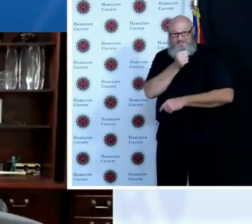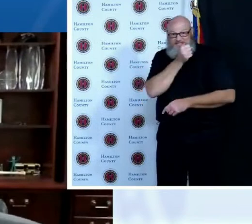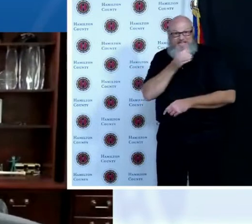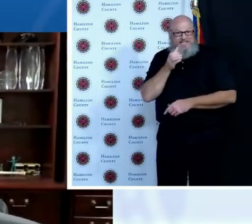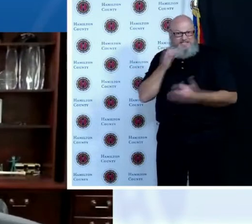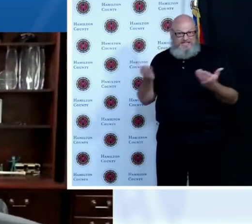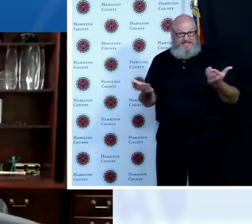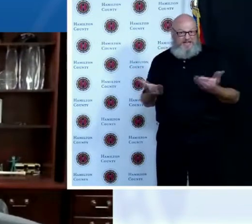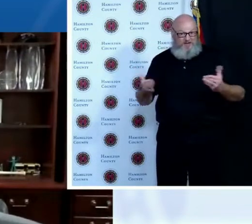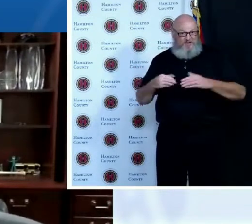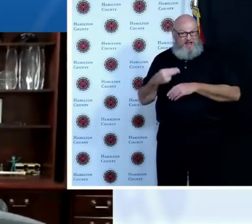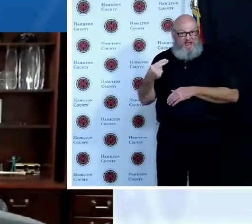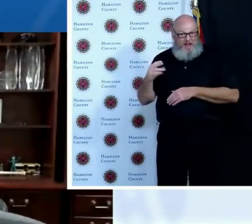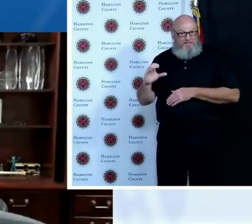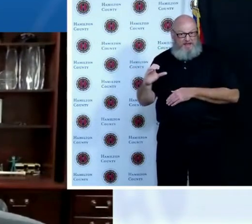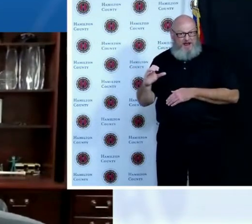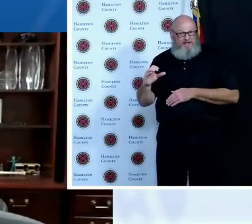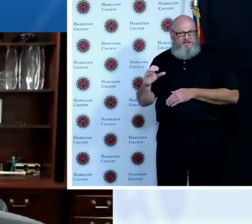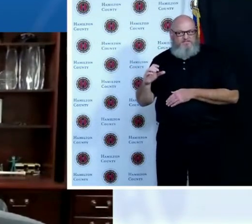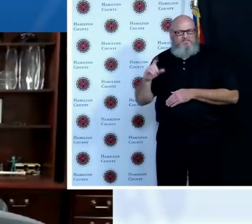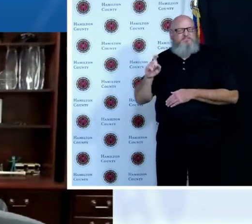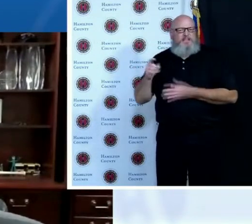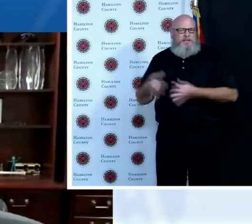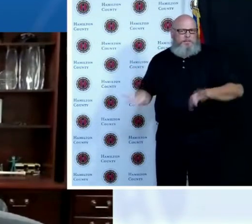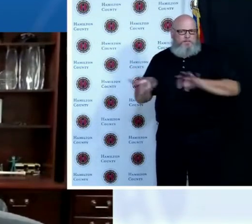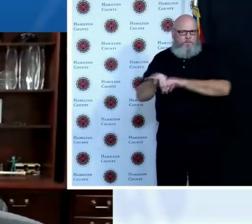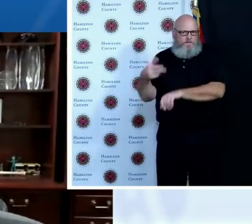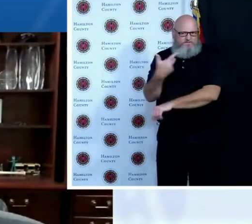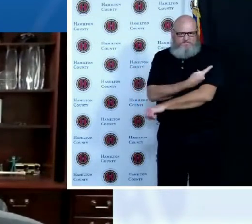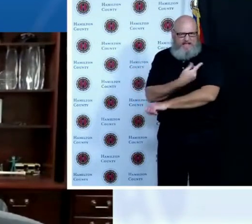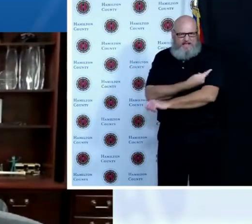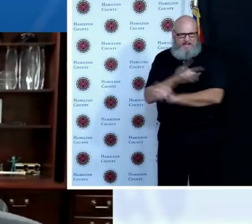to be the health systems the health system certainly recognize that once they get done